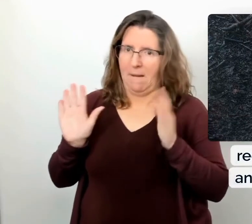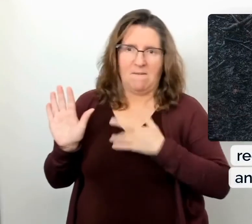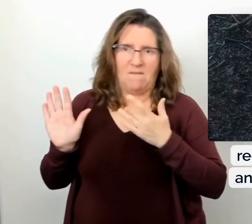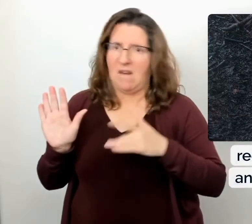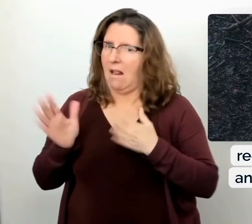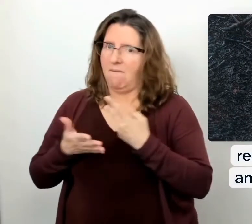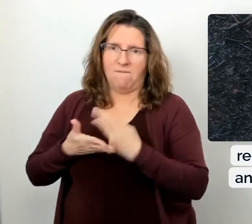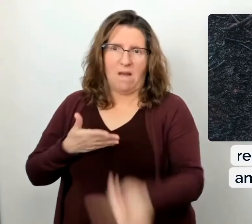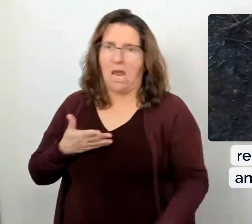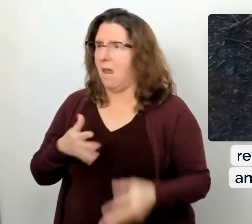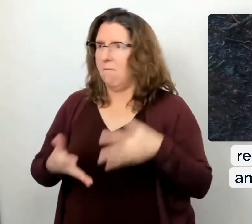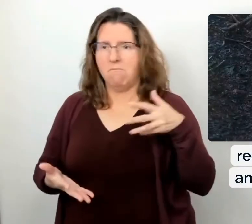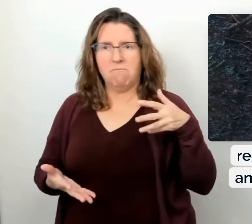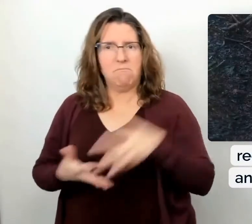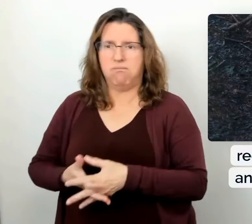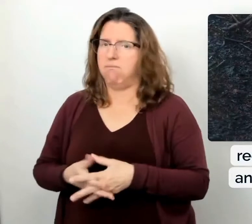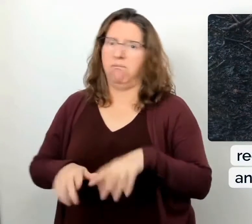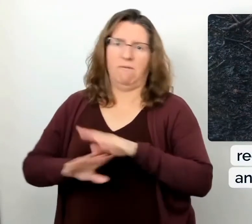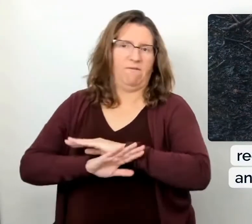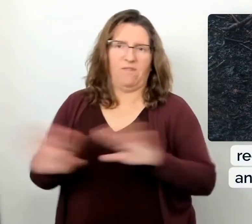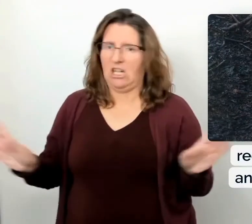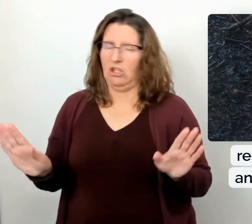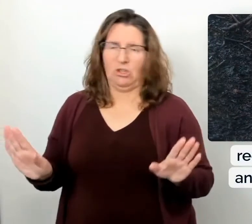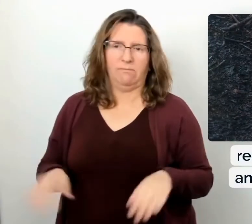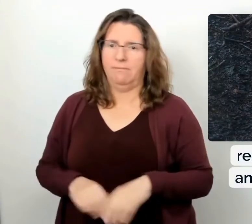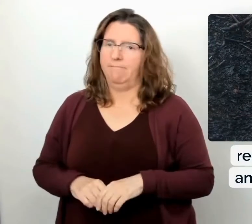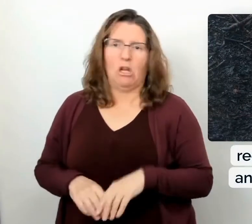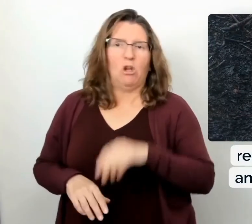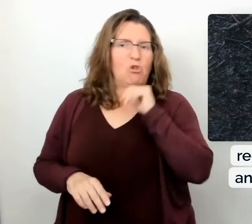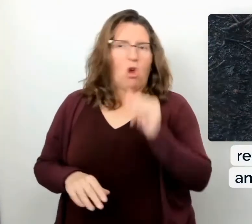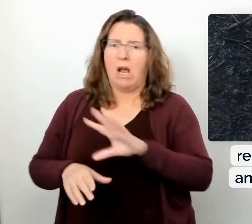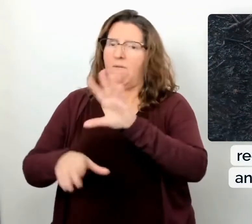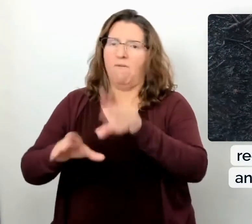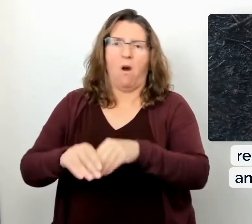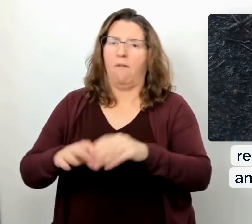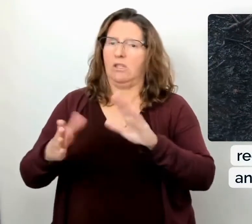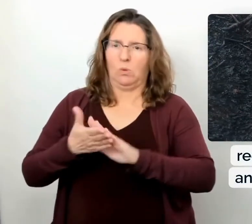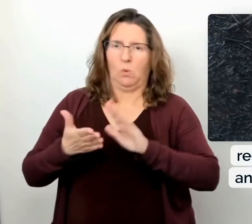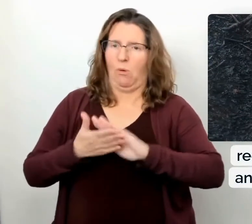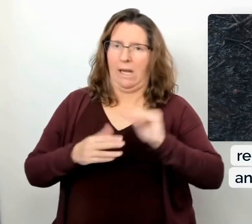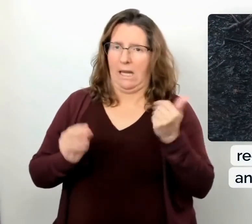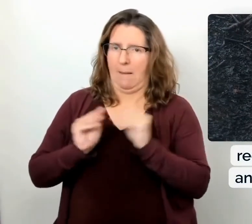They feel like a failure and they feel it's better for them to give up instead of putting in the effort toward even more failure.